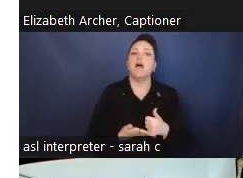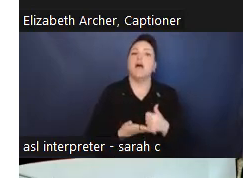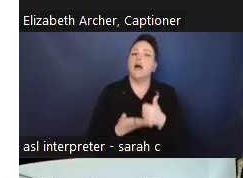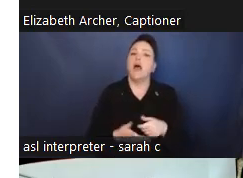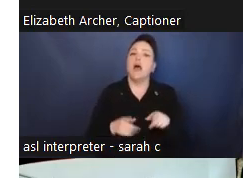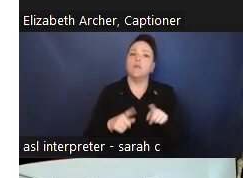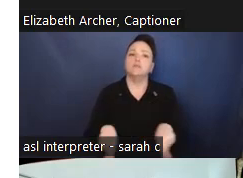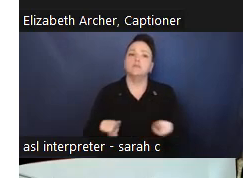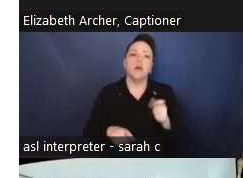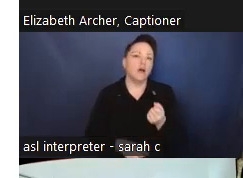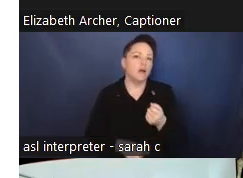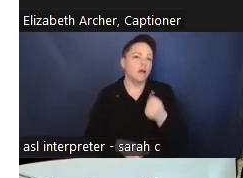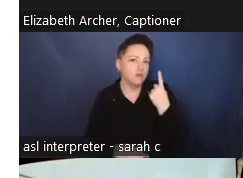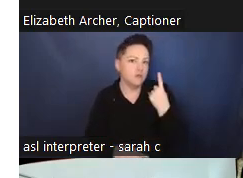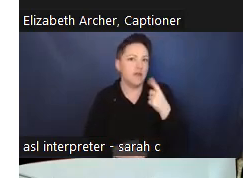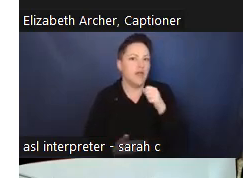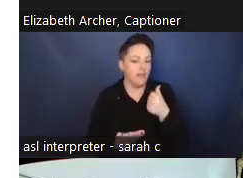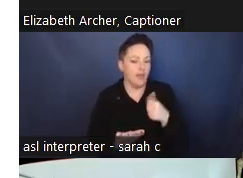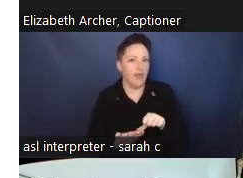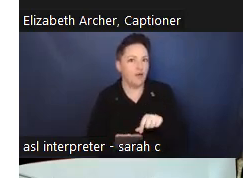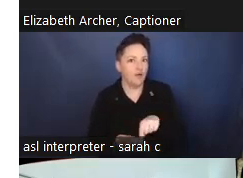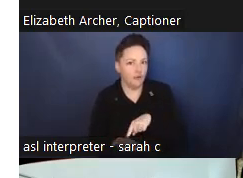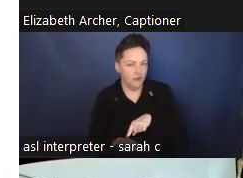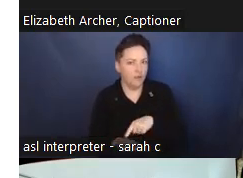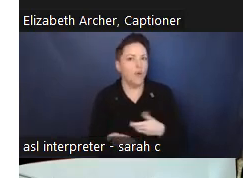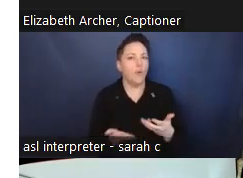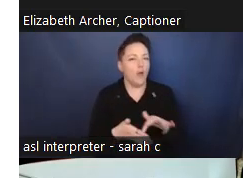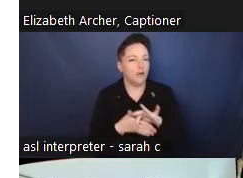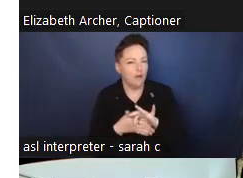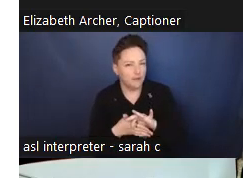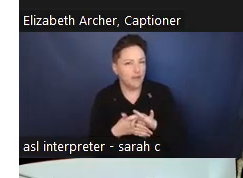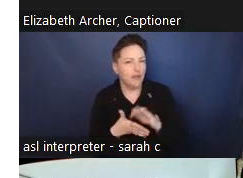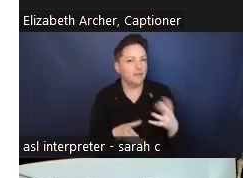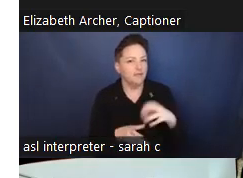they're a lot better and I want to thank people here on this call for the help in